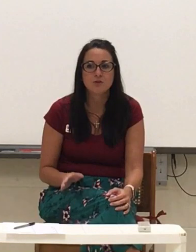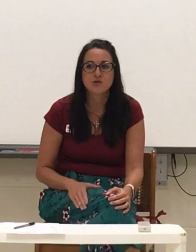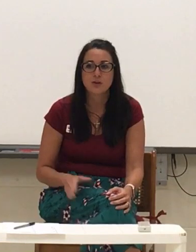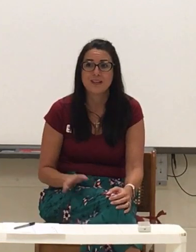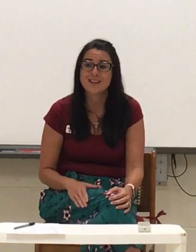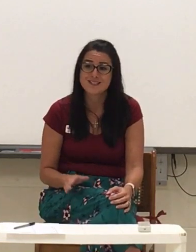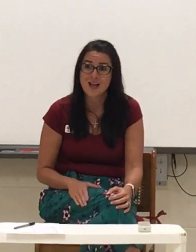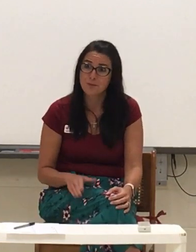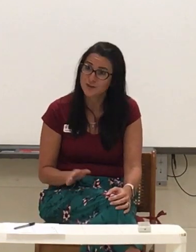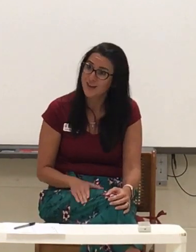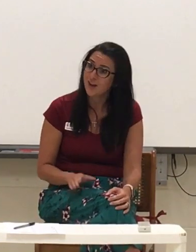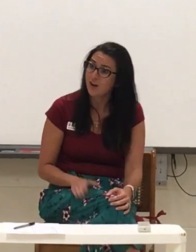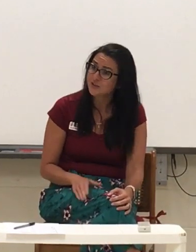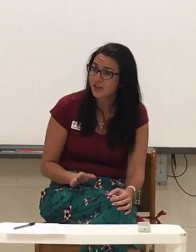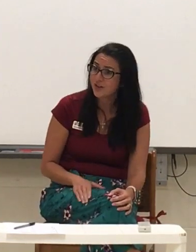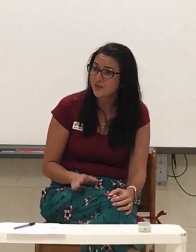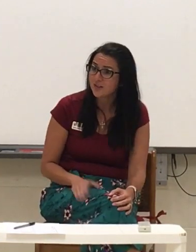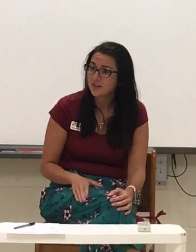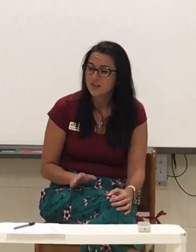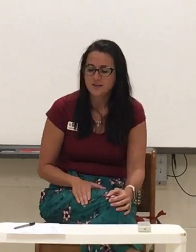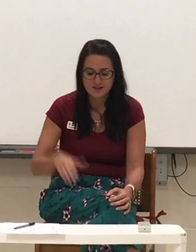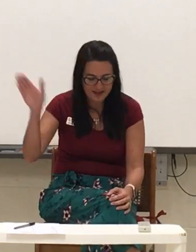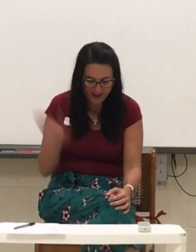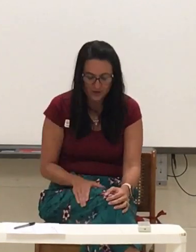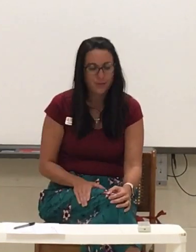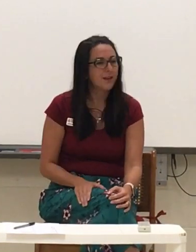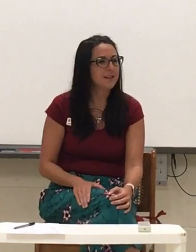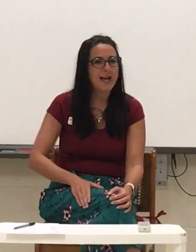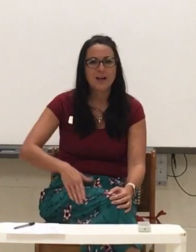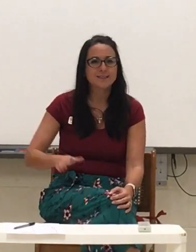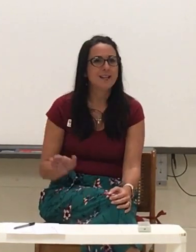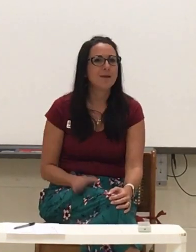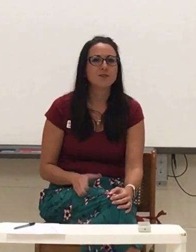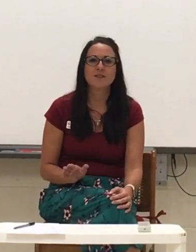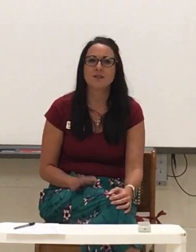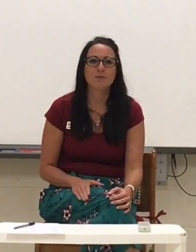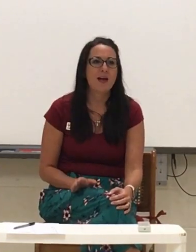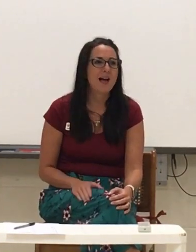if you'll join in and slap your leg also doesn't have to be a blouse a little pot